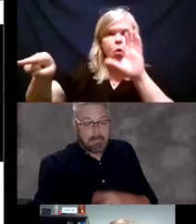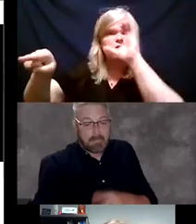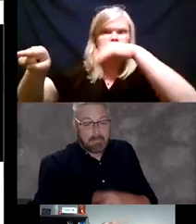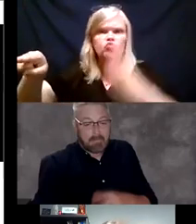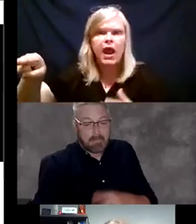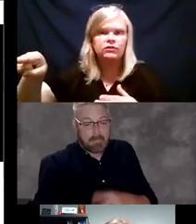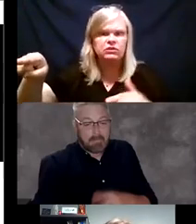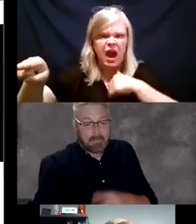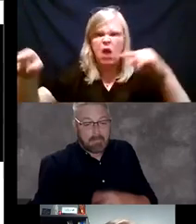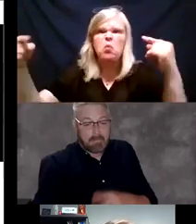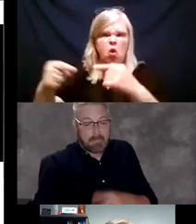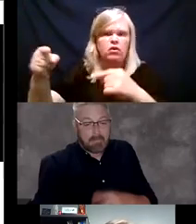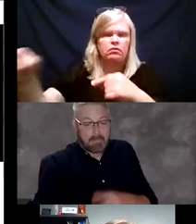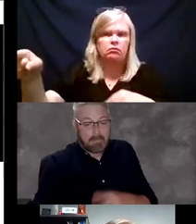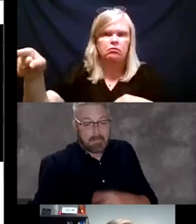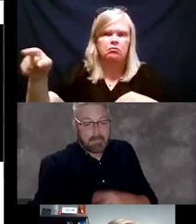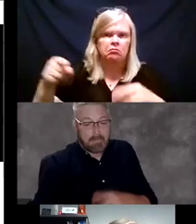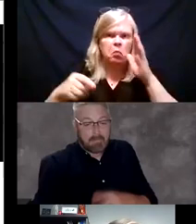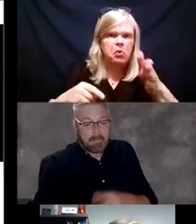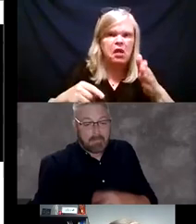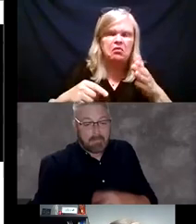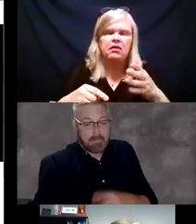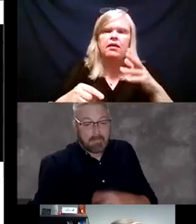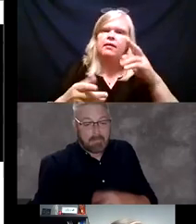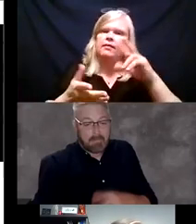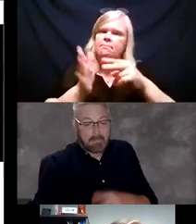AND THAT WOULD SATISFY THAT COMPONENT OF THE SECOND DEGREE